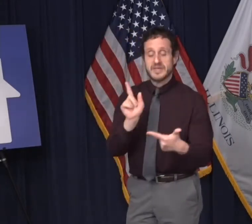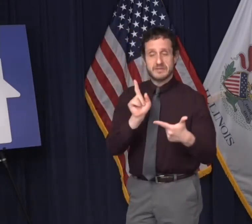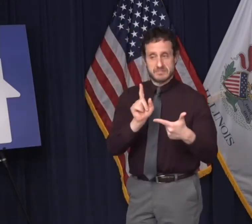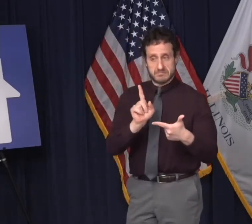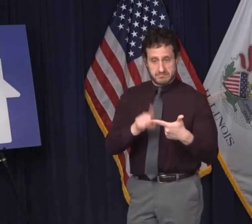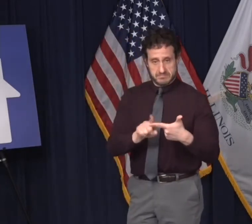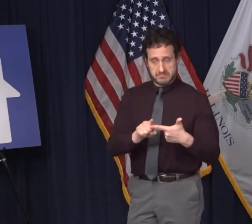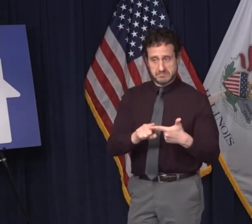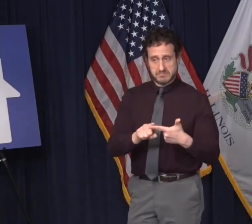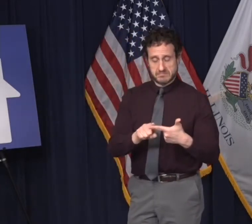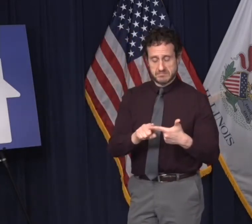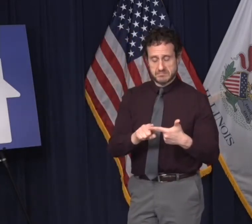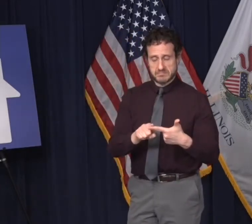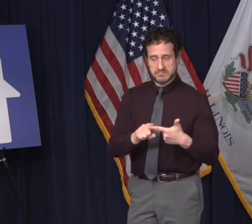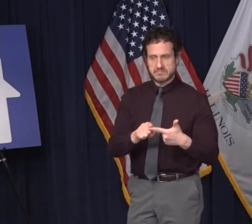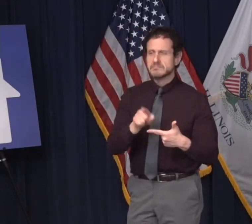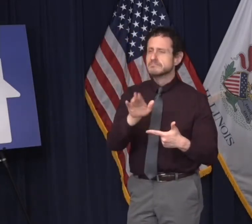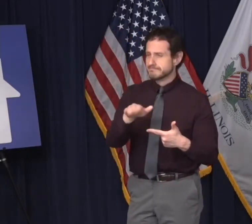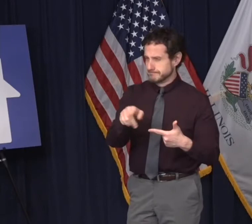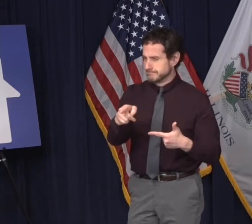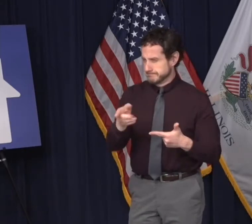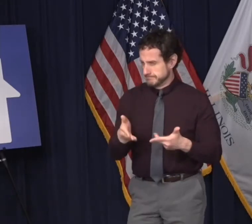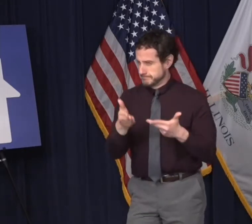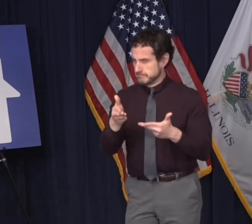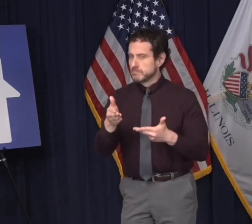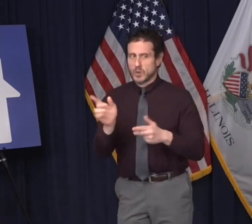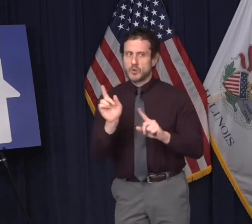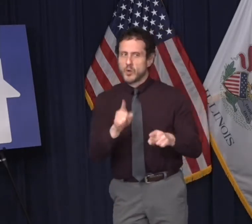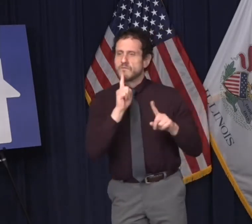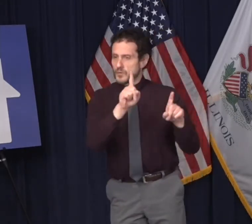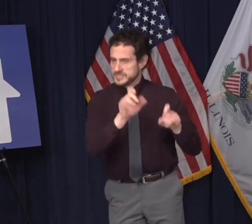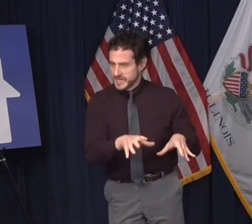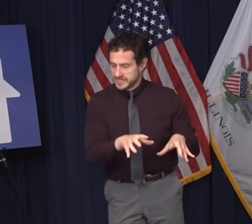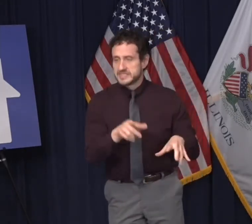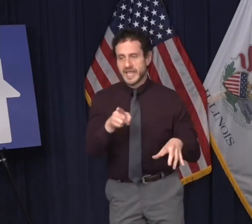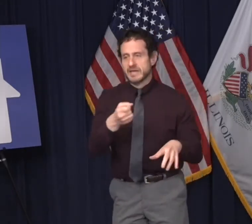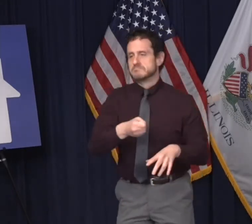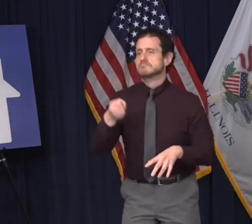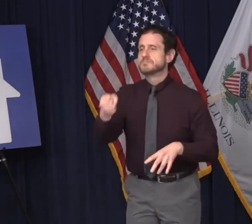SOMEONE WHO HAS TESTED POSITIVE. TWO, RECOMMEND THAT THEY SEEK A